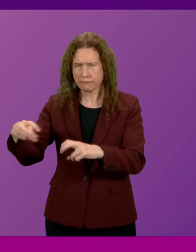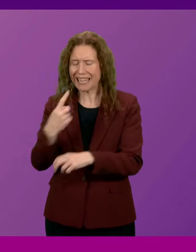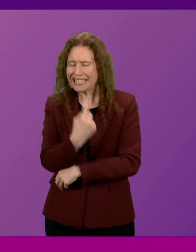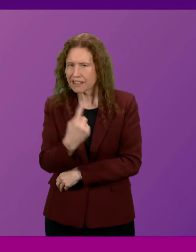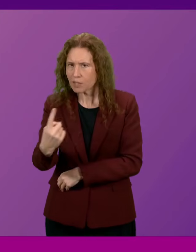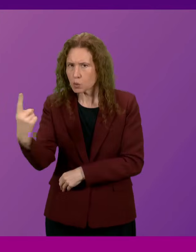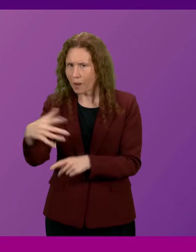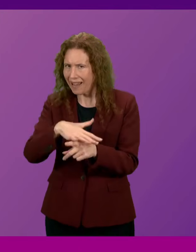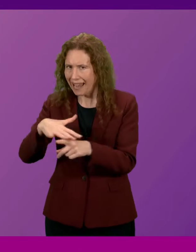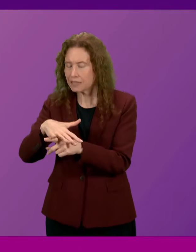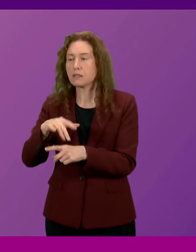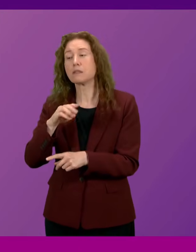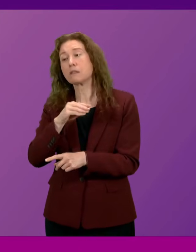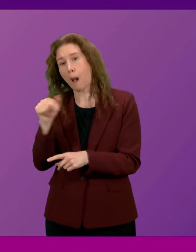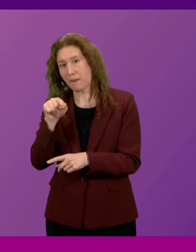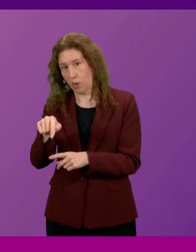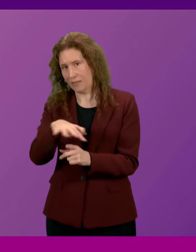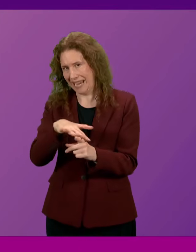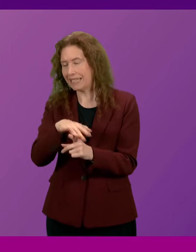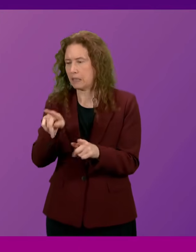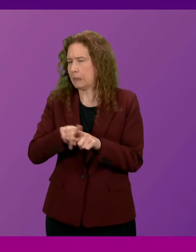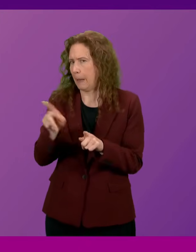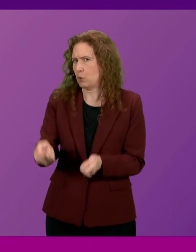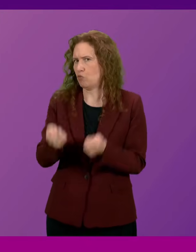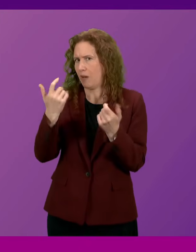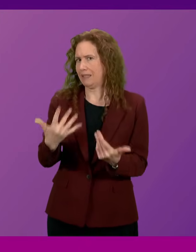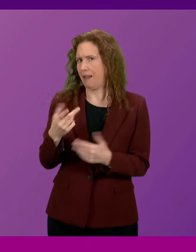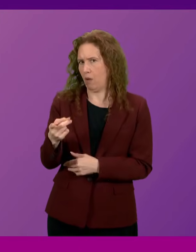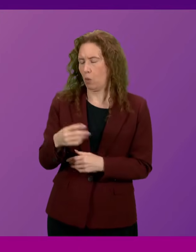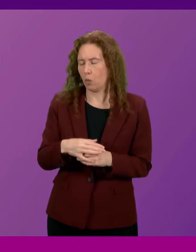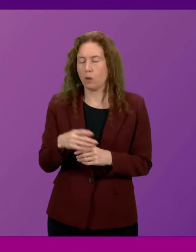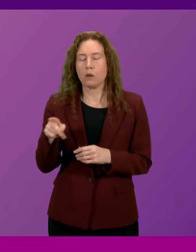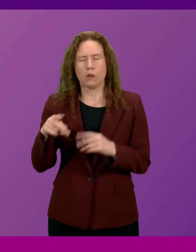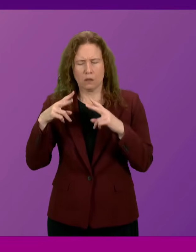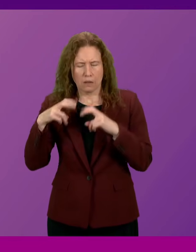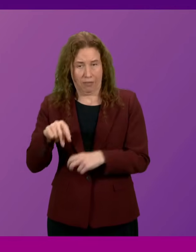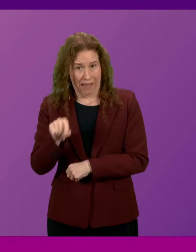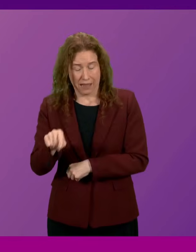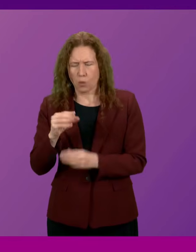some of which are the cases that Mr Findlay has just raised with me, to establish whether further